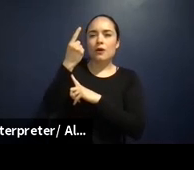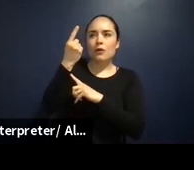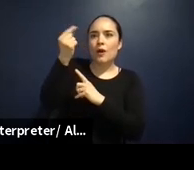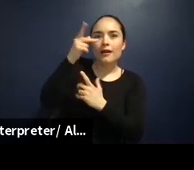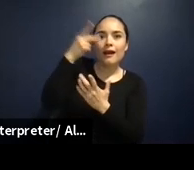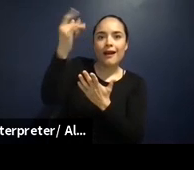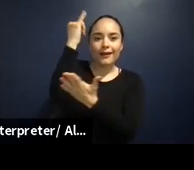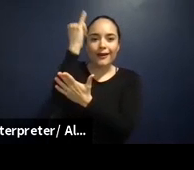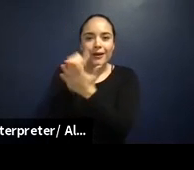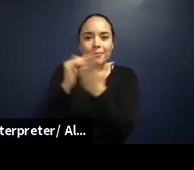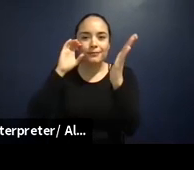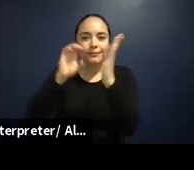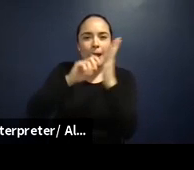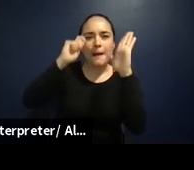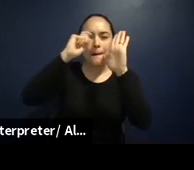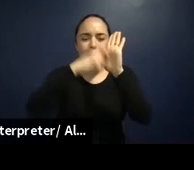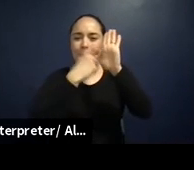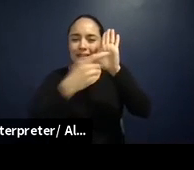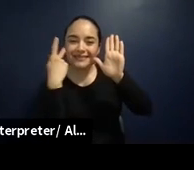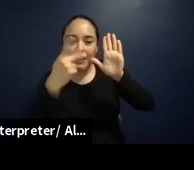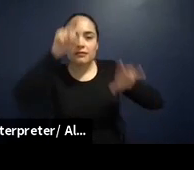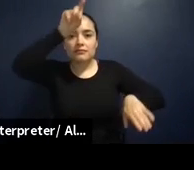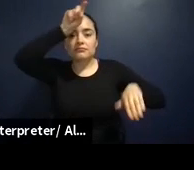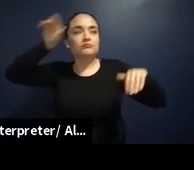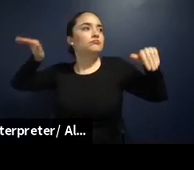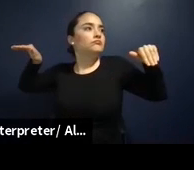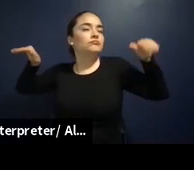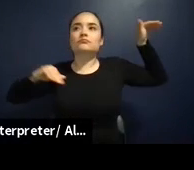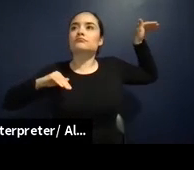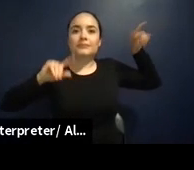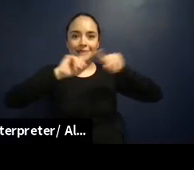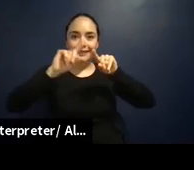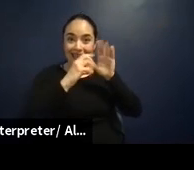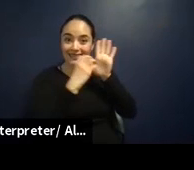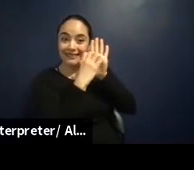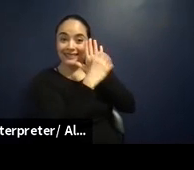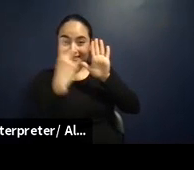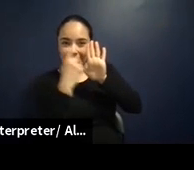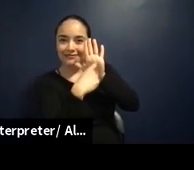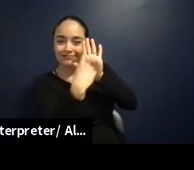definitely what we can do with sandstone. [Sarah]: Amazing. All right, and we talked a little bit about this,